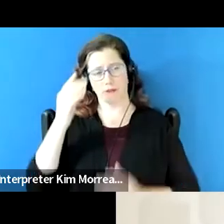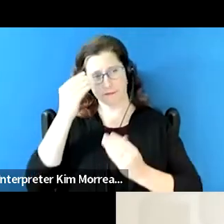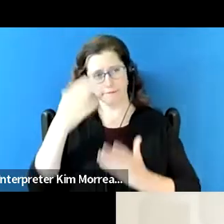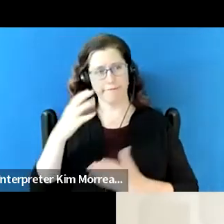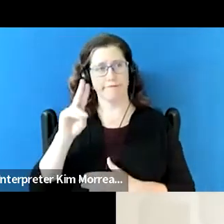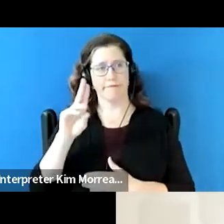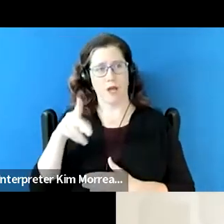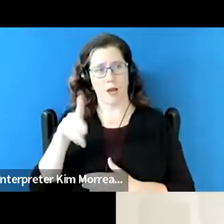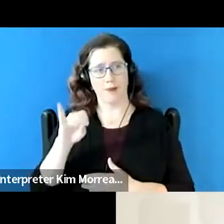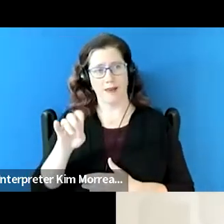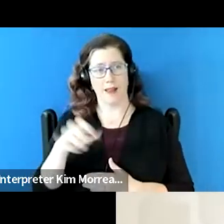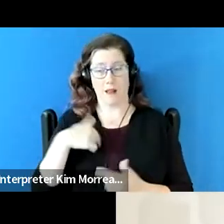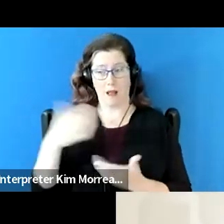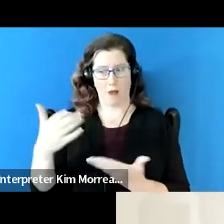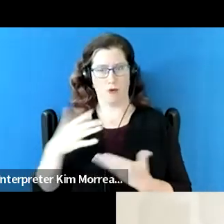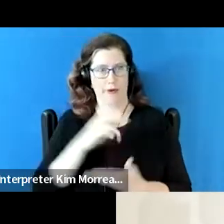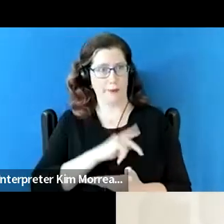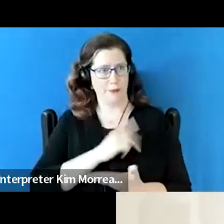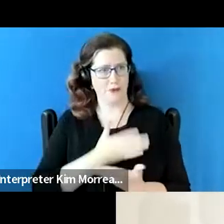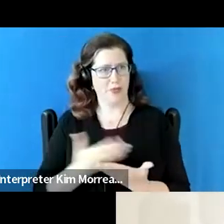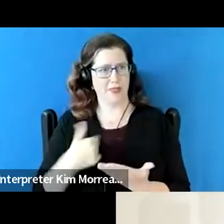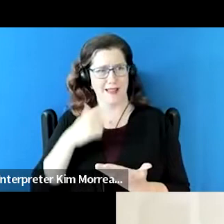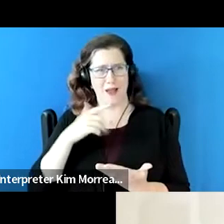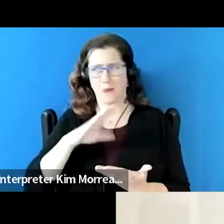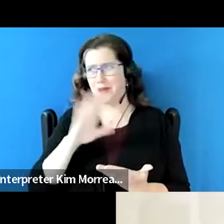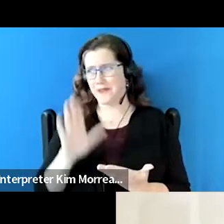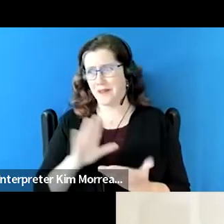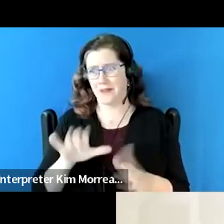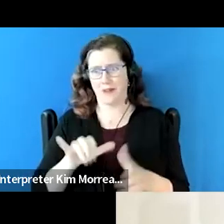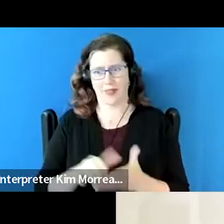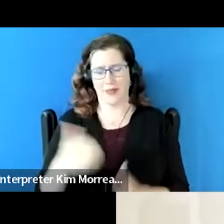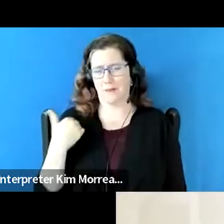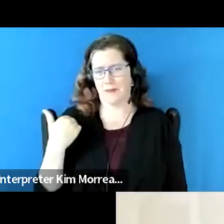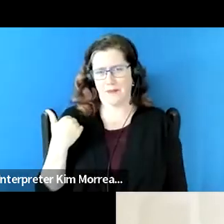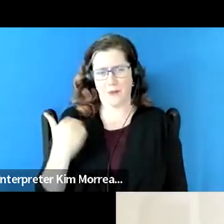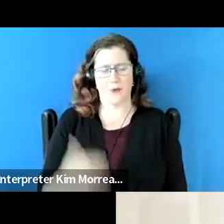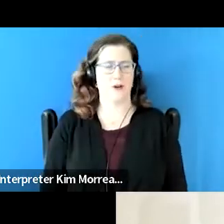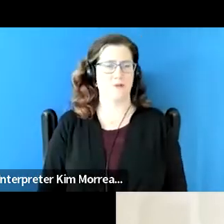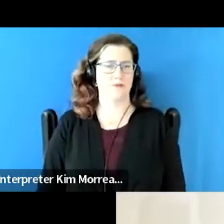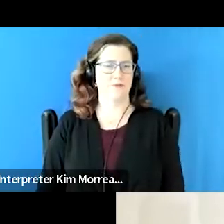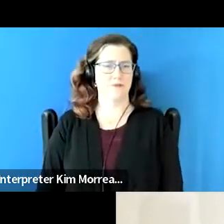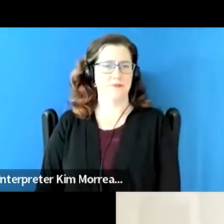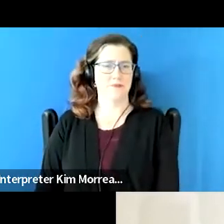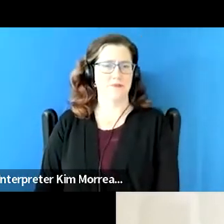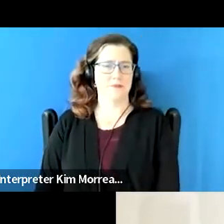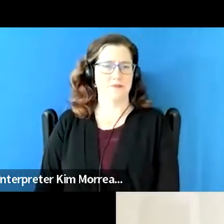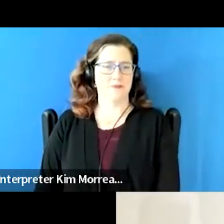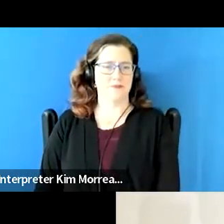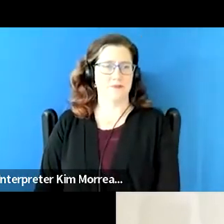personal stuff that I never would've done before. So I, and I got feedback